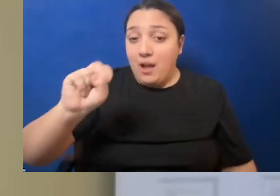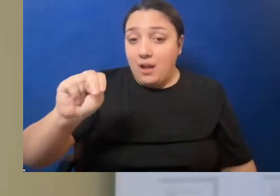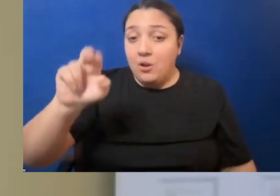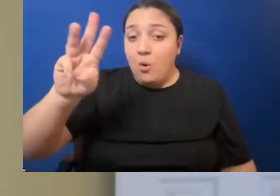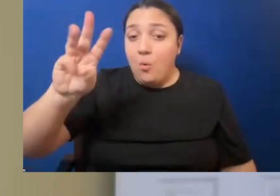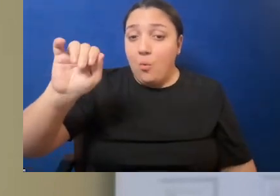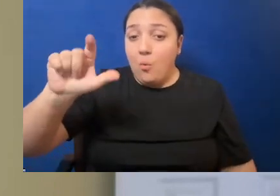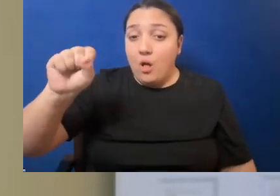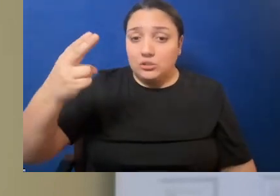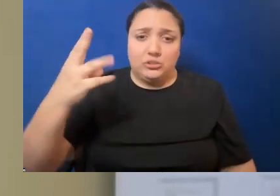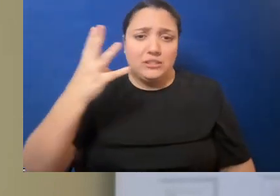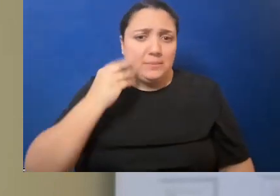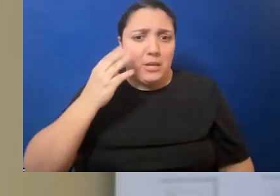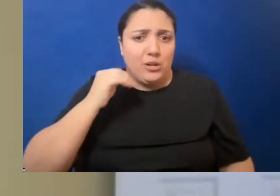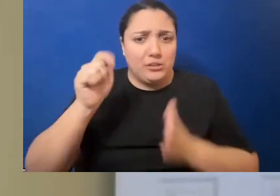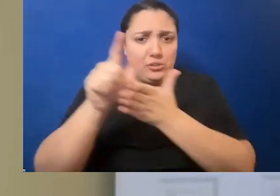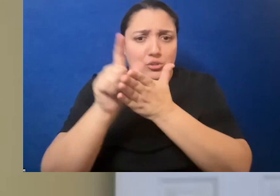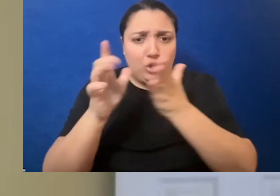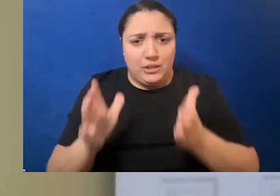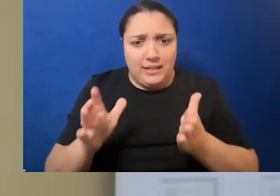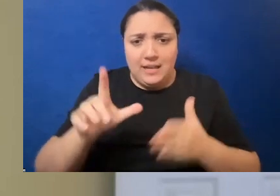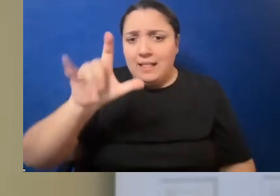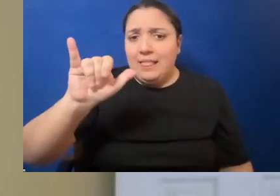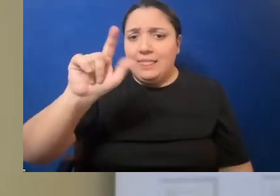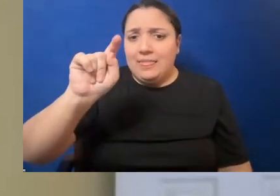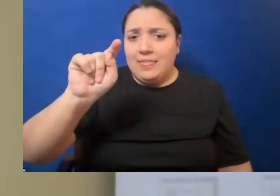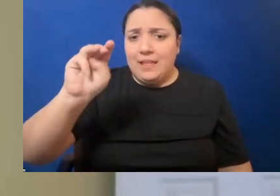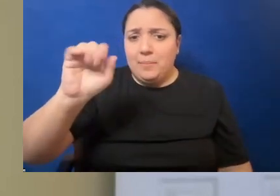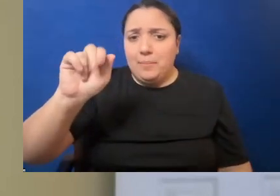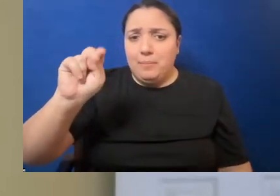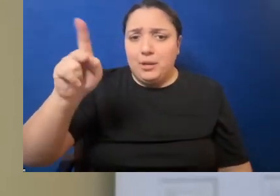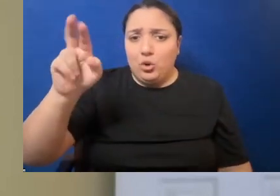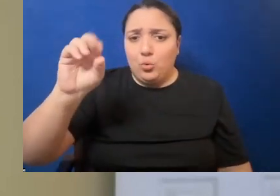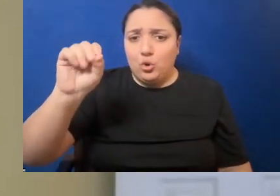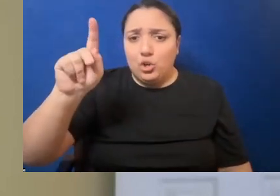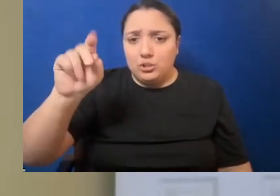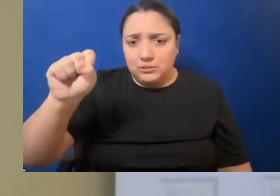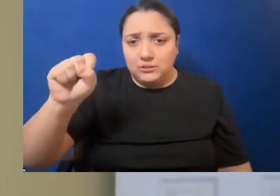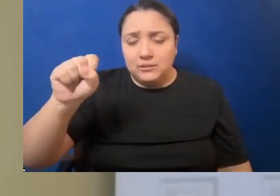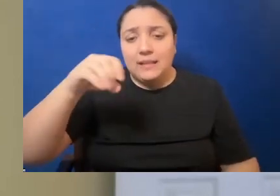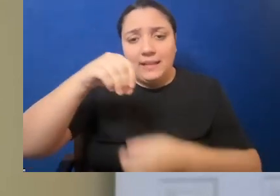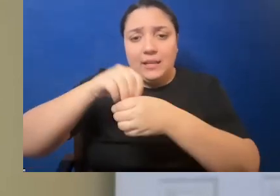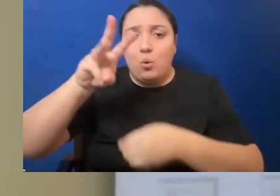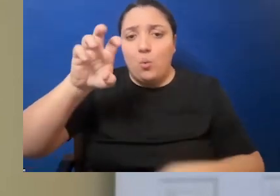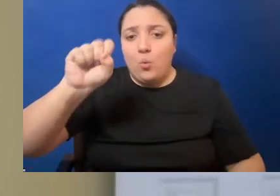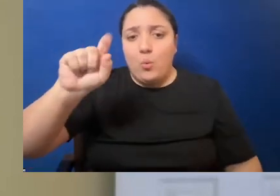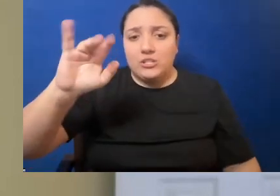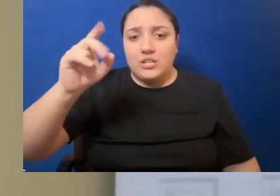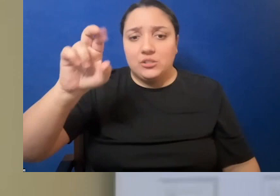MARION WALSH AN ATTORNEY WITH LITTMAN KROOKS. MARION HAS SPECIALIZED IN